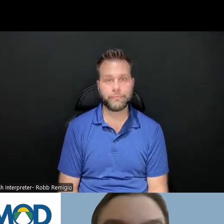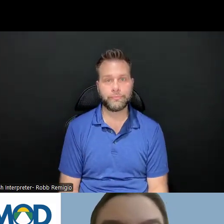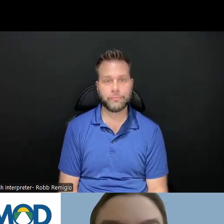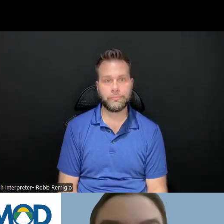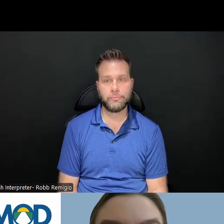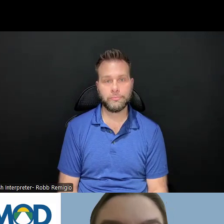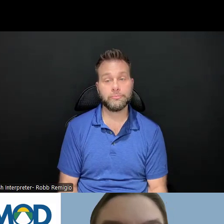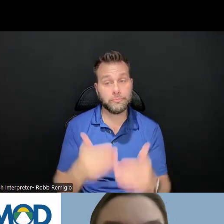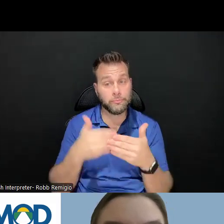making a request, as well.